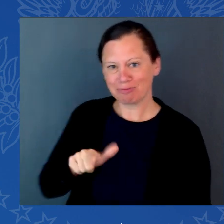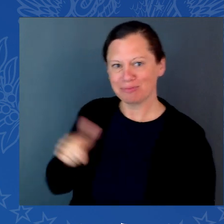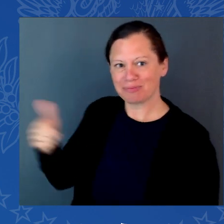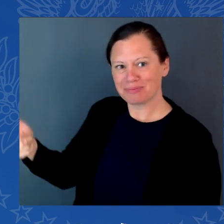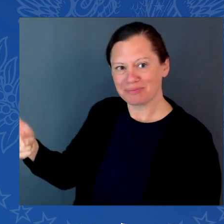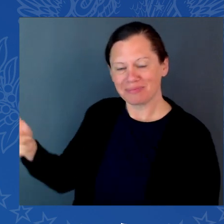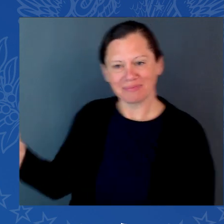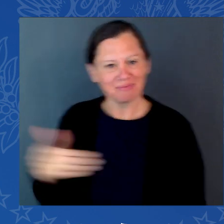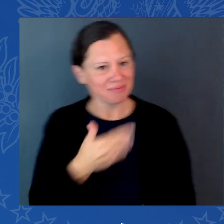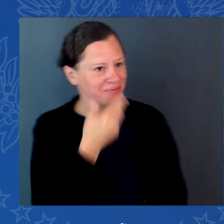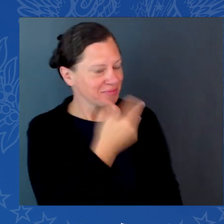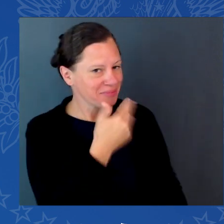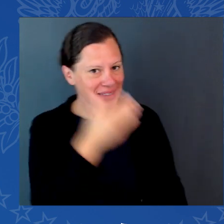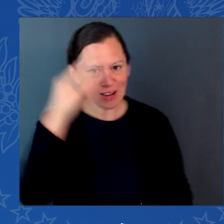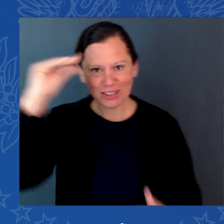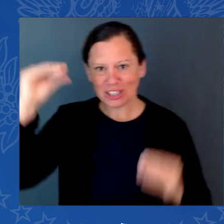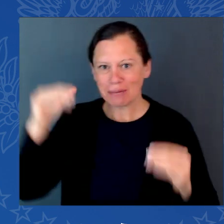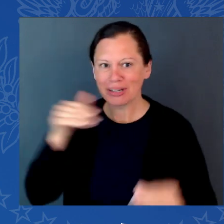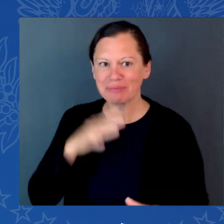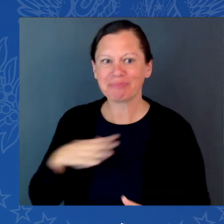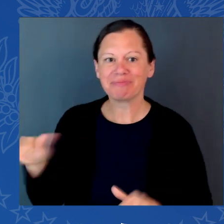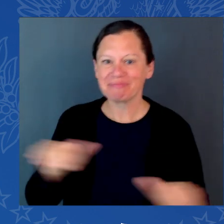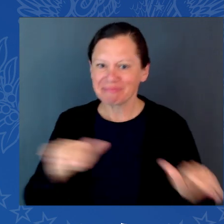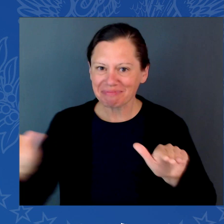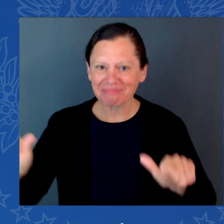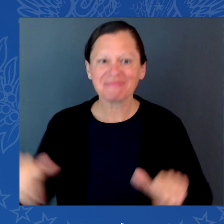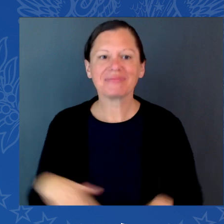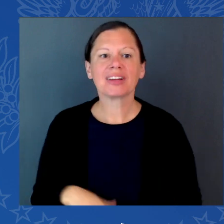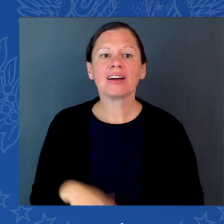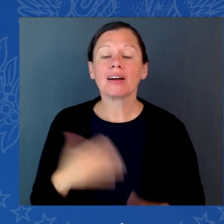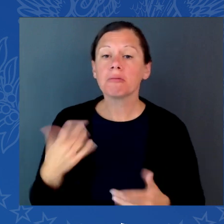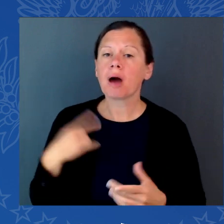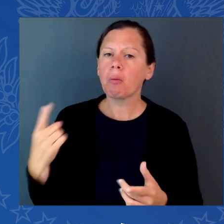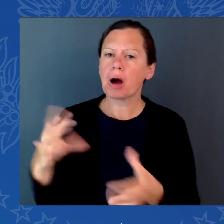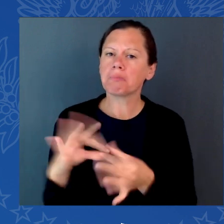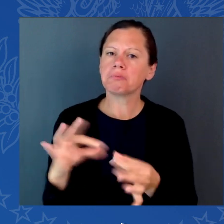someone once said in a similar domestic action that was positive: